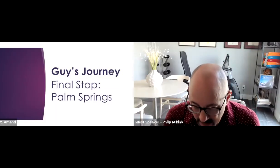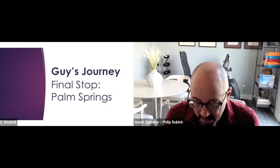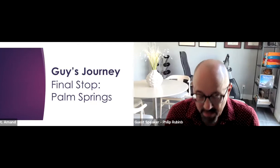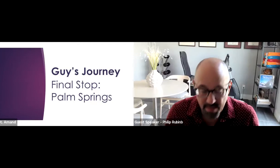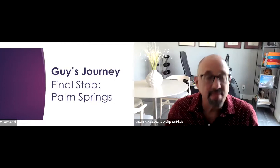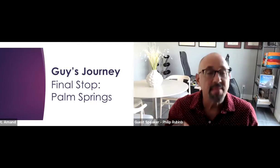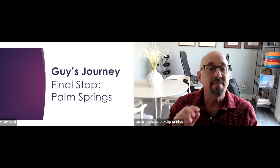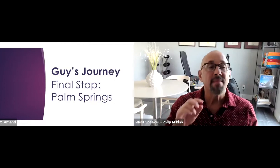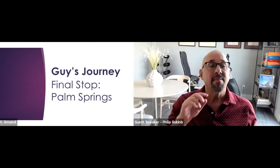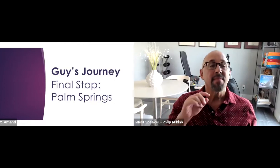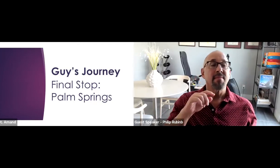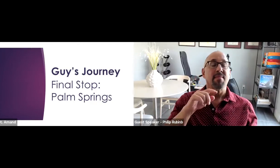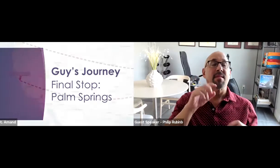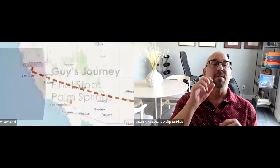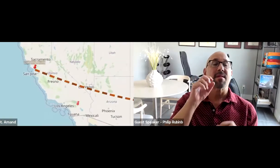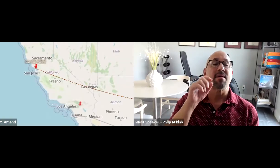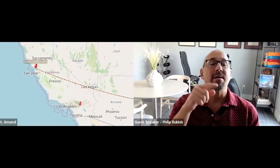Philip: Hmm.